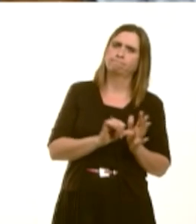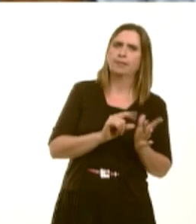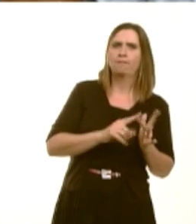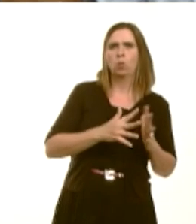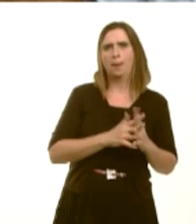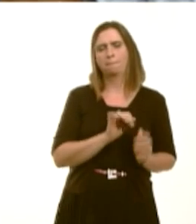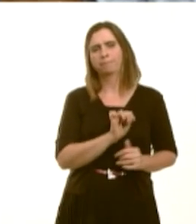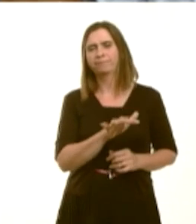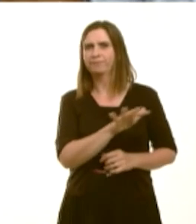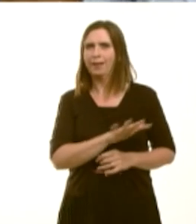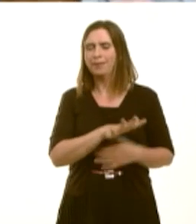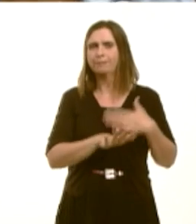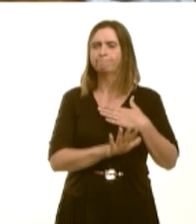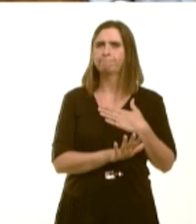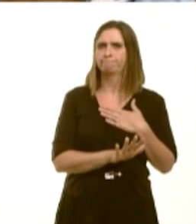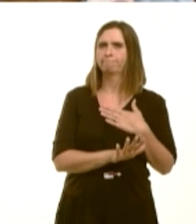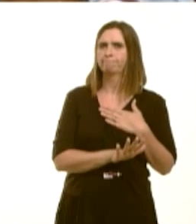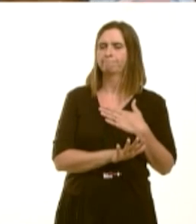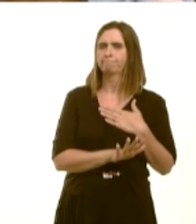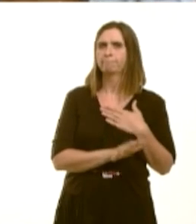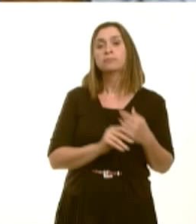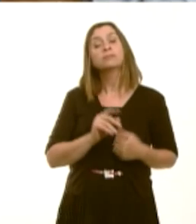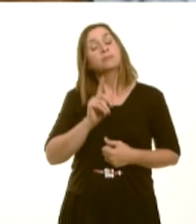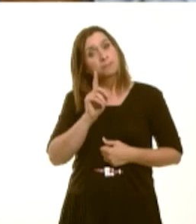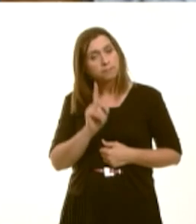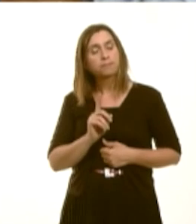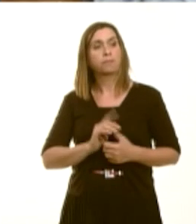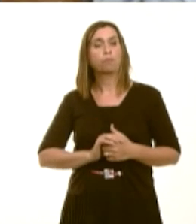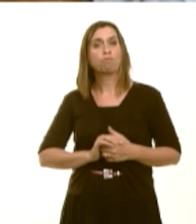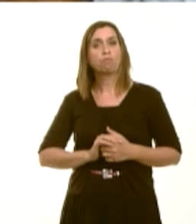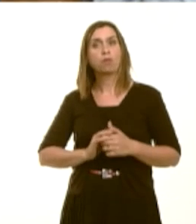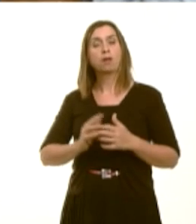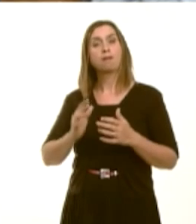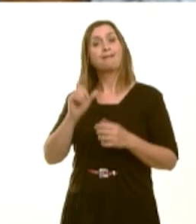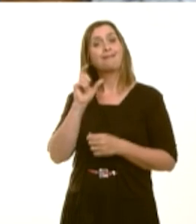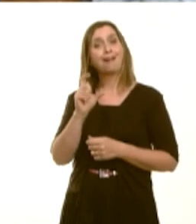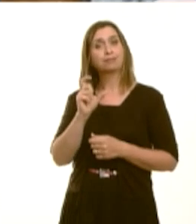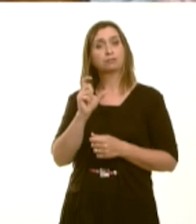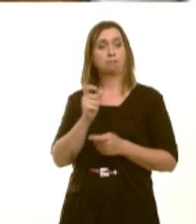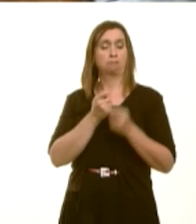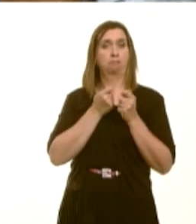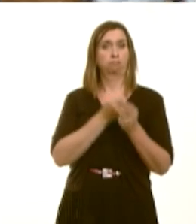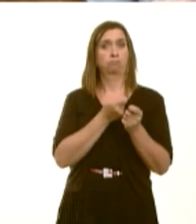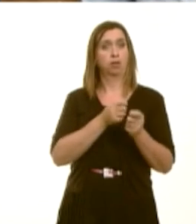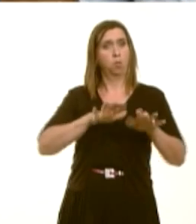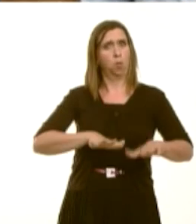for his family. What I can say is that, when it comes to cancer treatment in Wales, approved